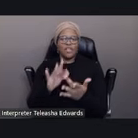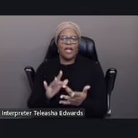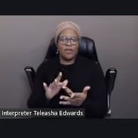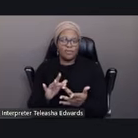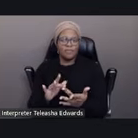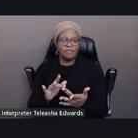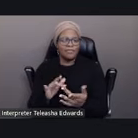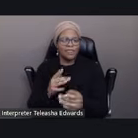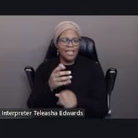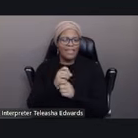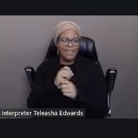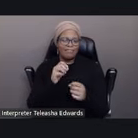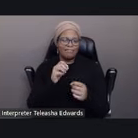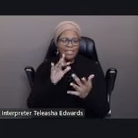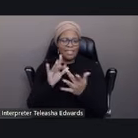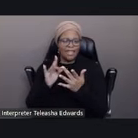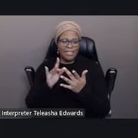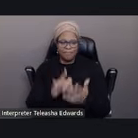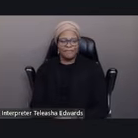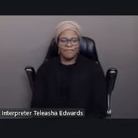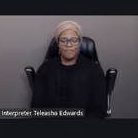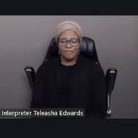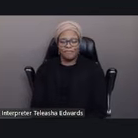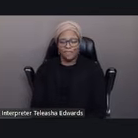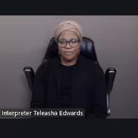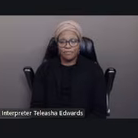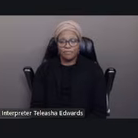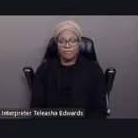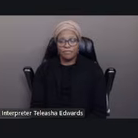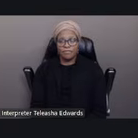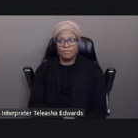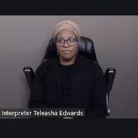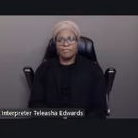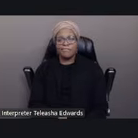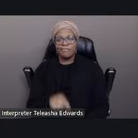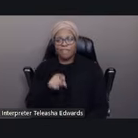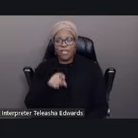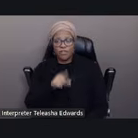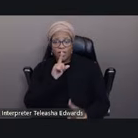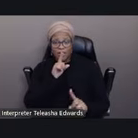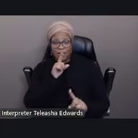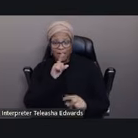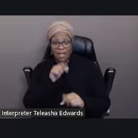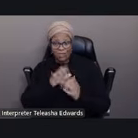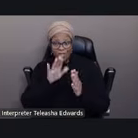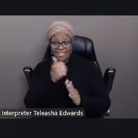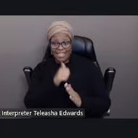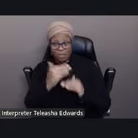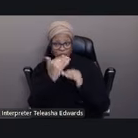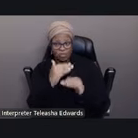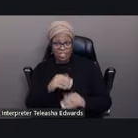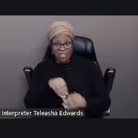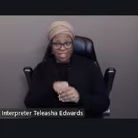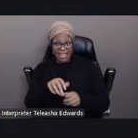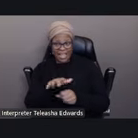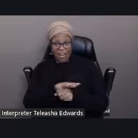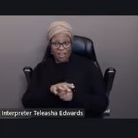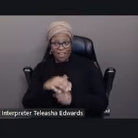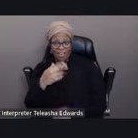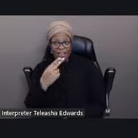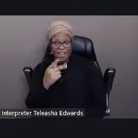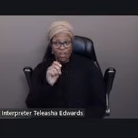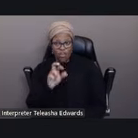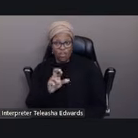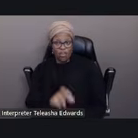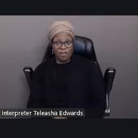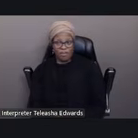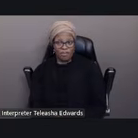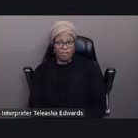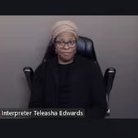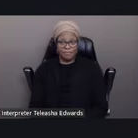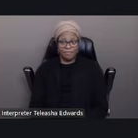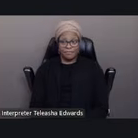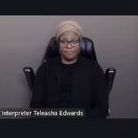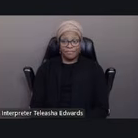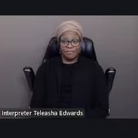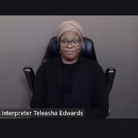get connected. Are there any you can address any restrictions we might have in that space, Heather?